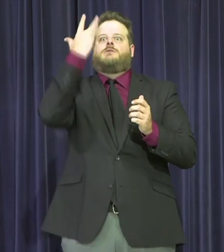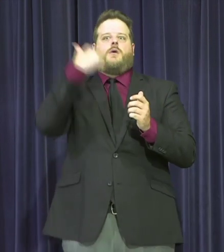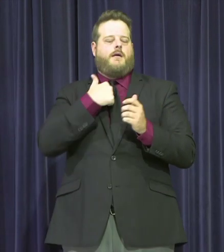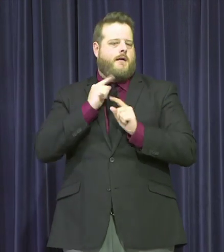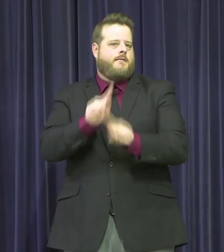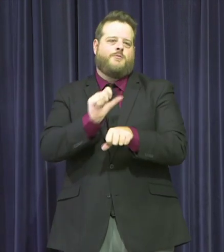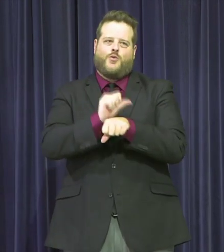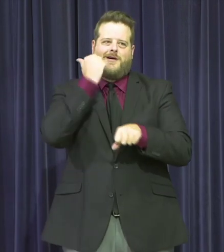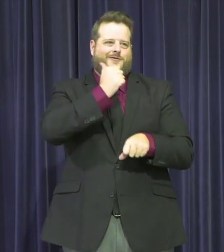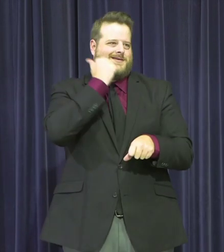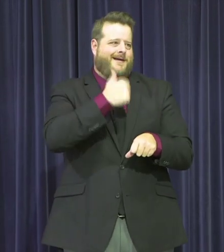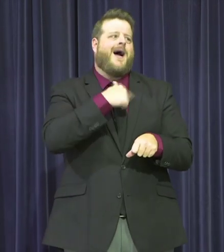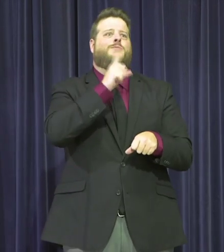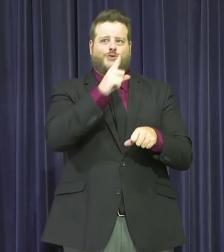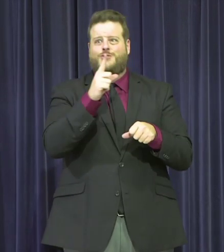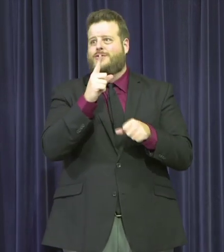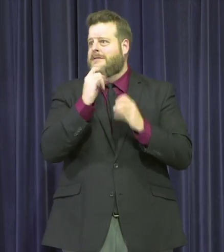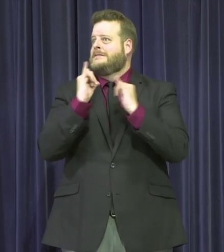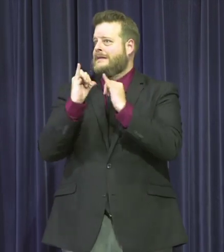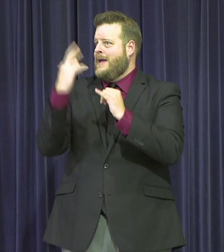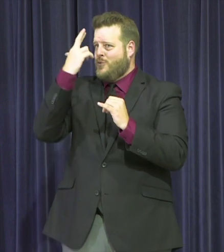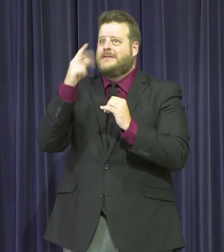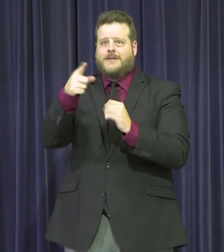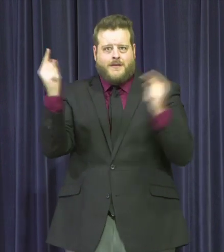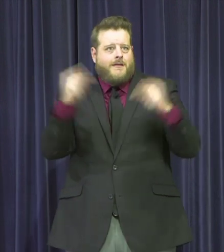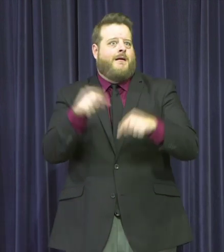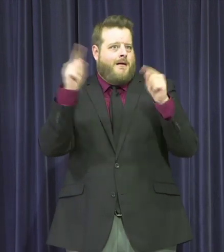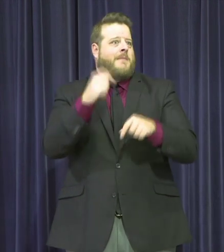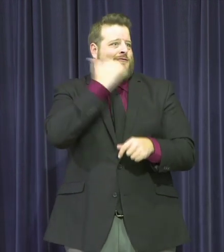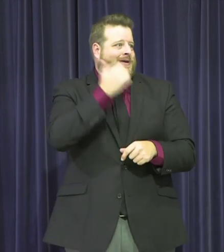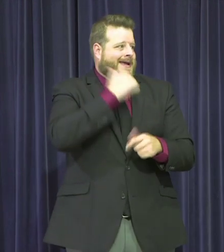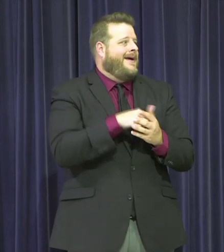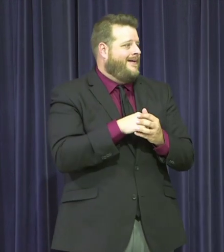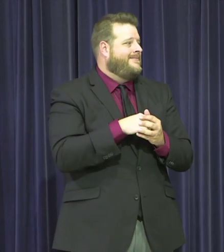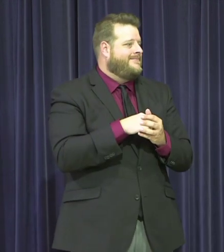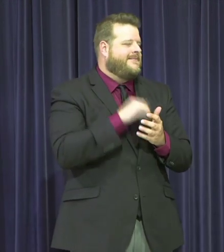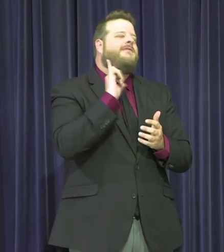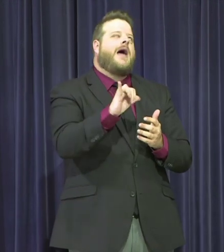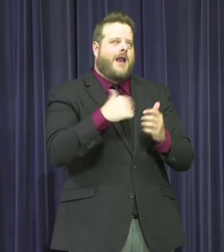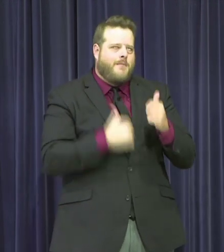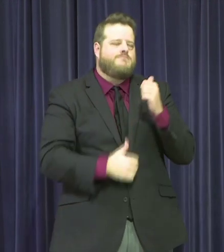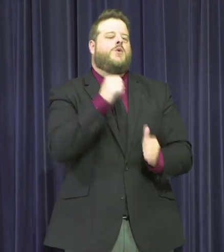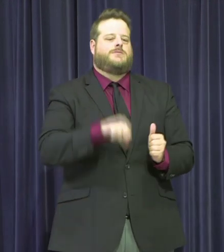I'm sure that's why many of you come to work here everyday and it's what I'm most proud